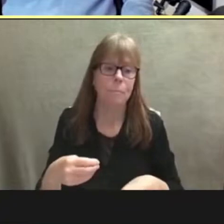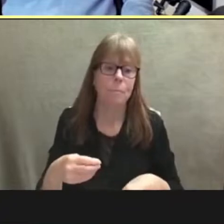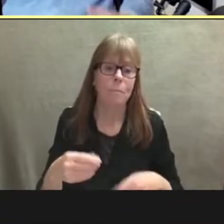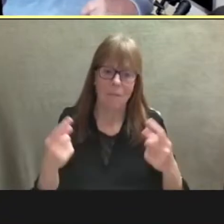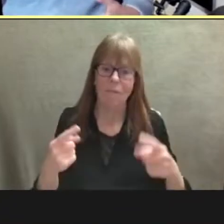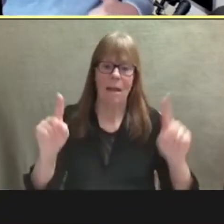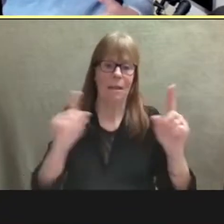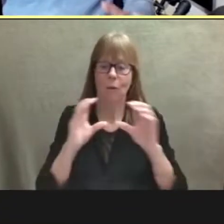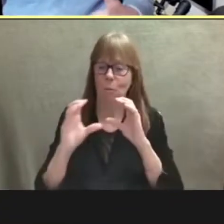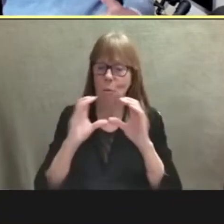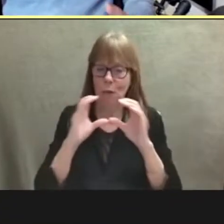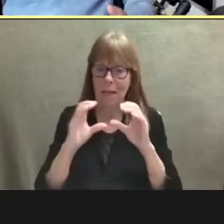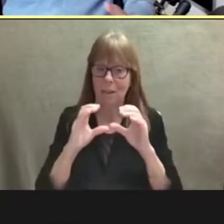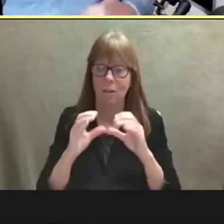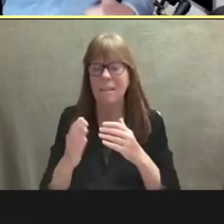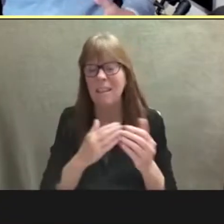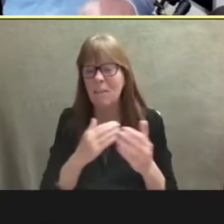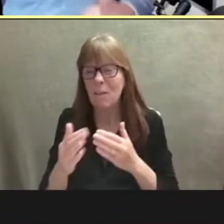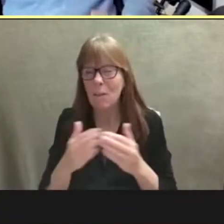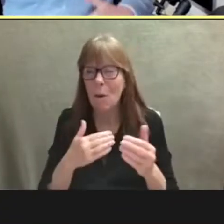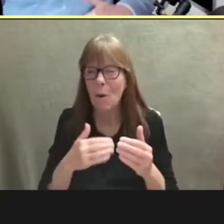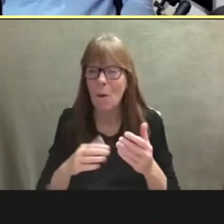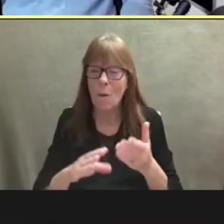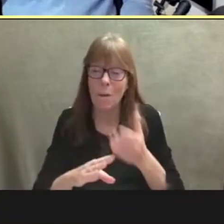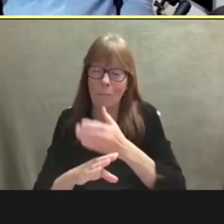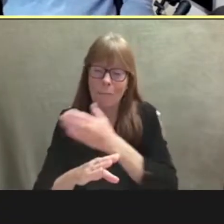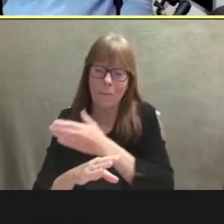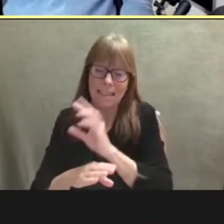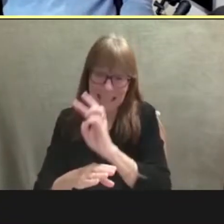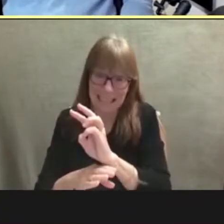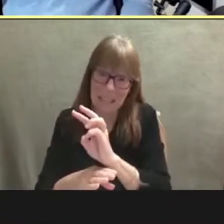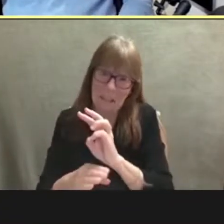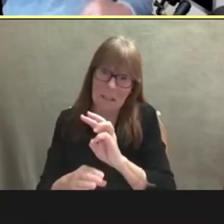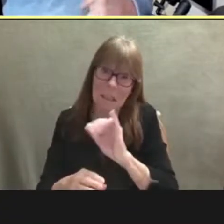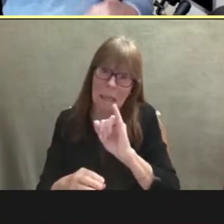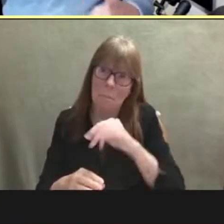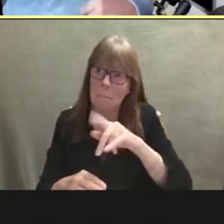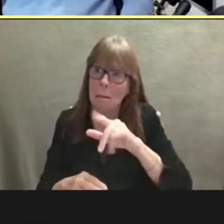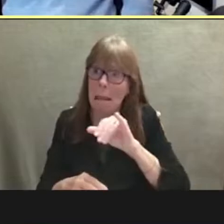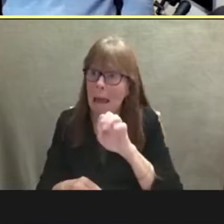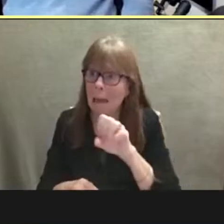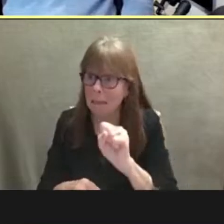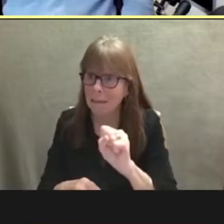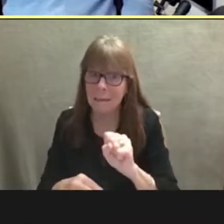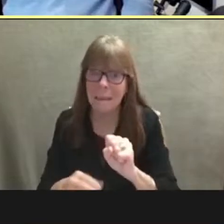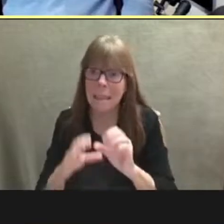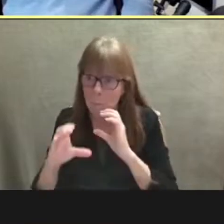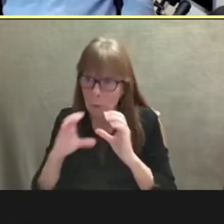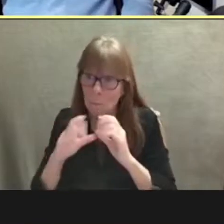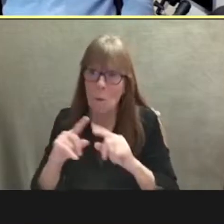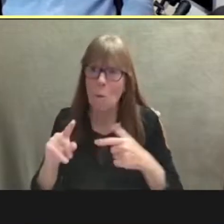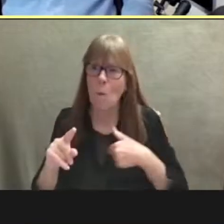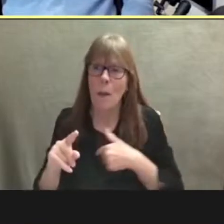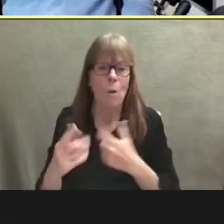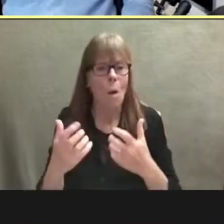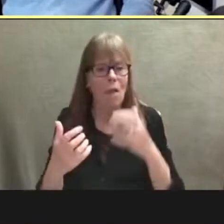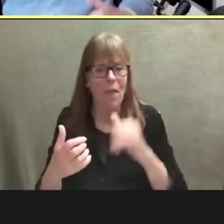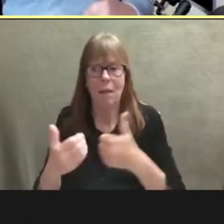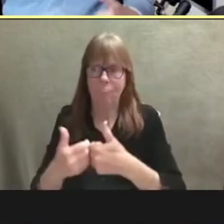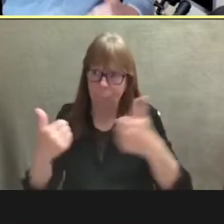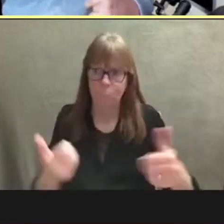although implied in the foregoing 6, we believe it requires a competency of its own, and then eighth,